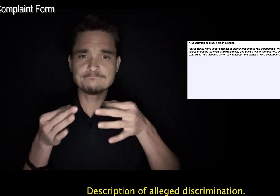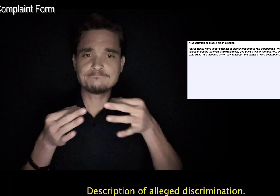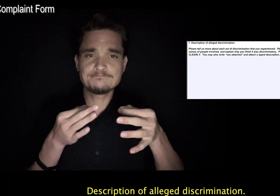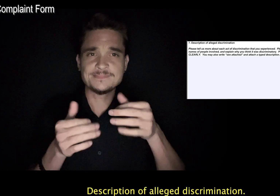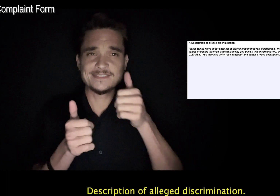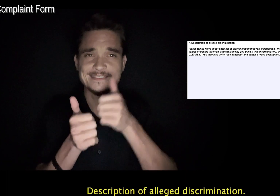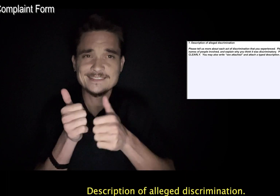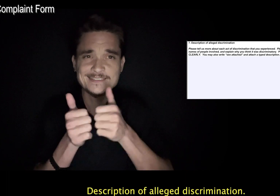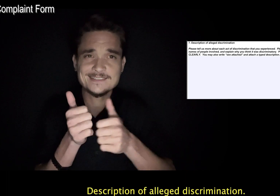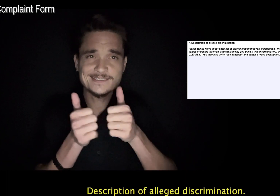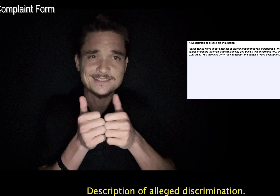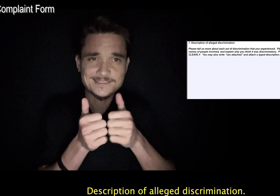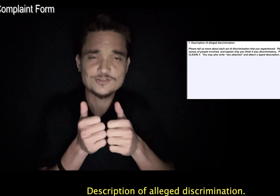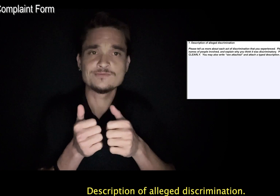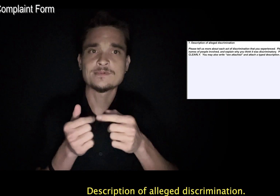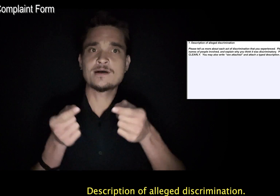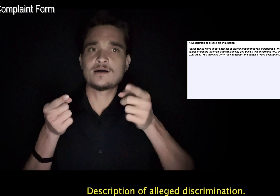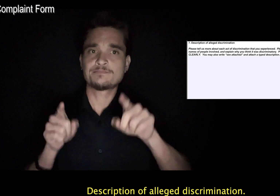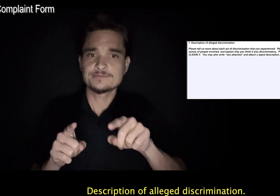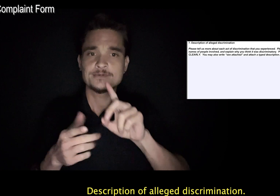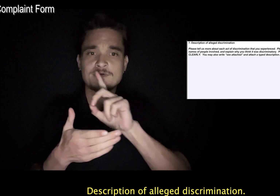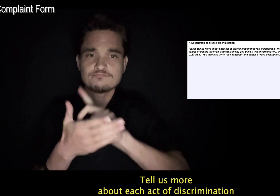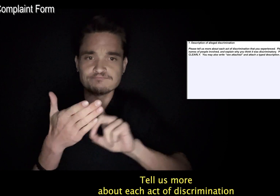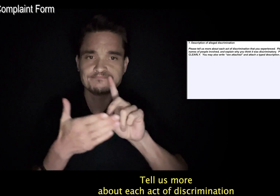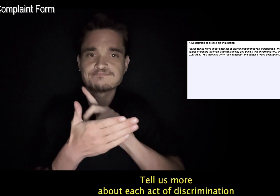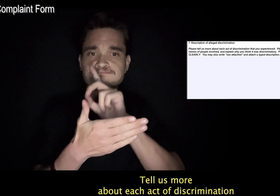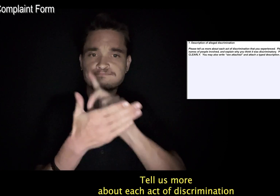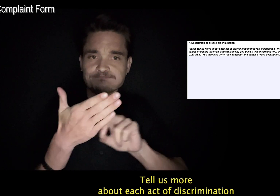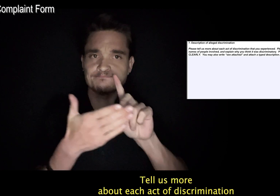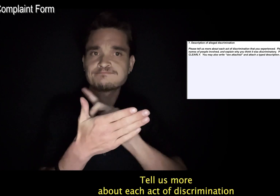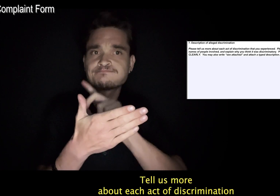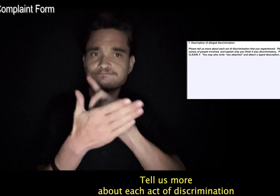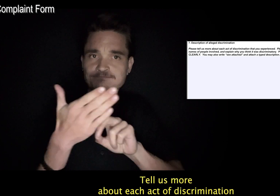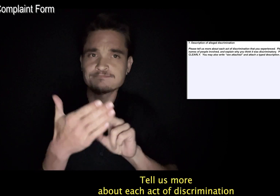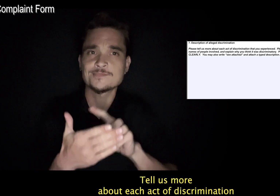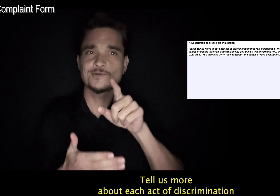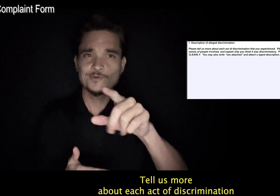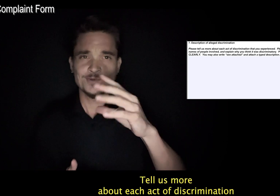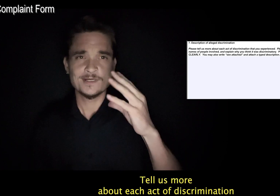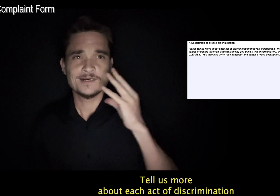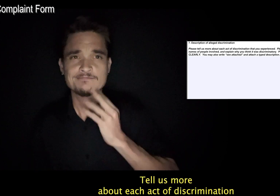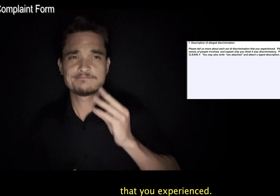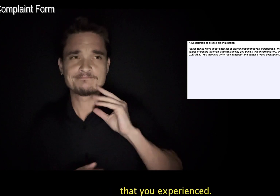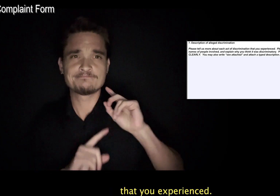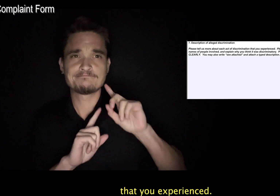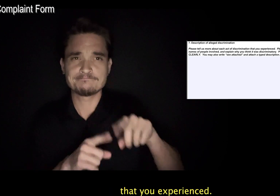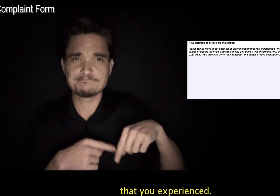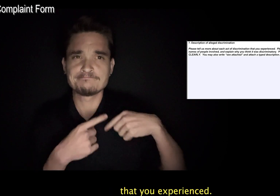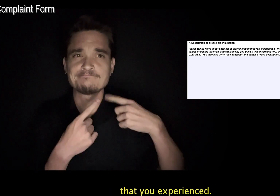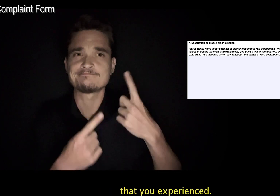Description of alleged discrimination. Tell us more about each act of discrimination that you experienced.